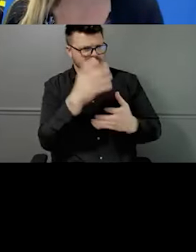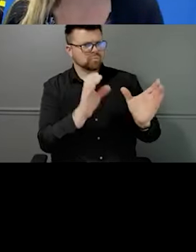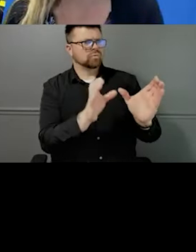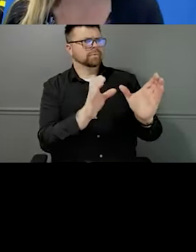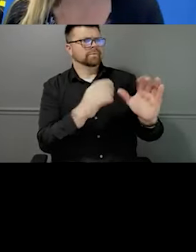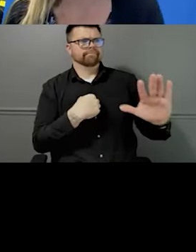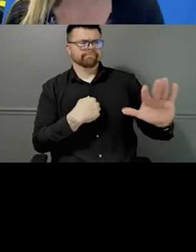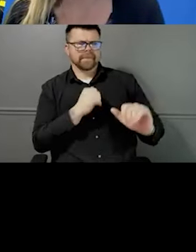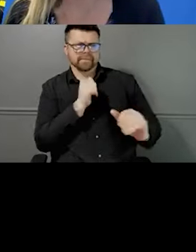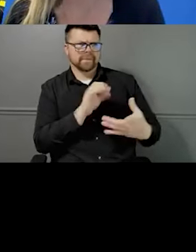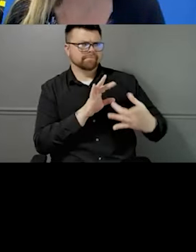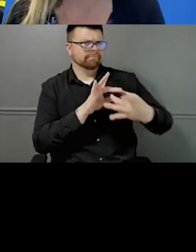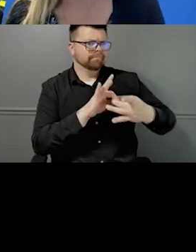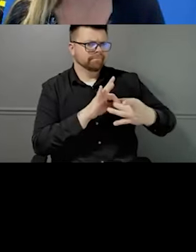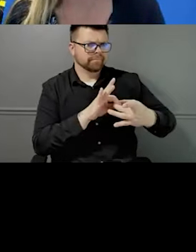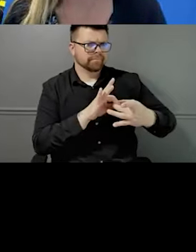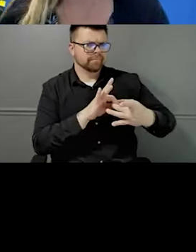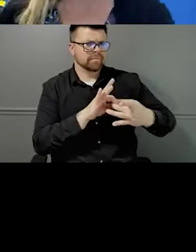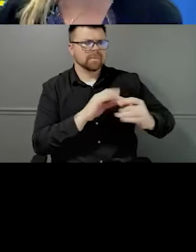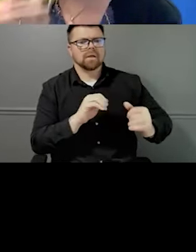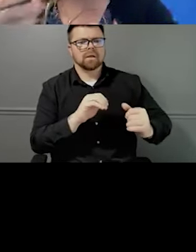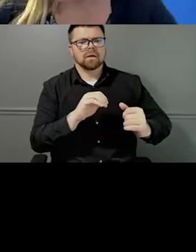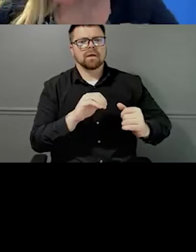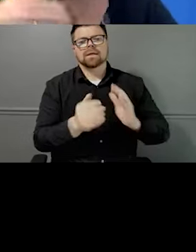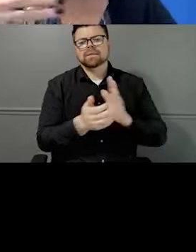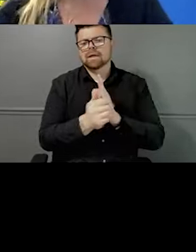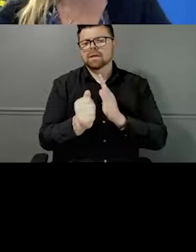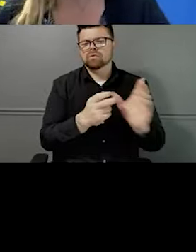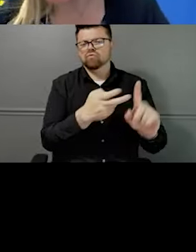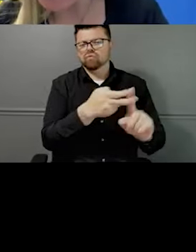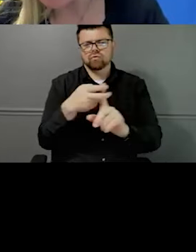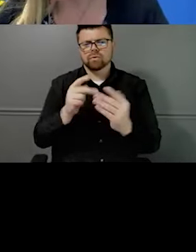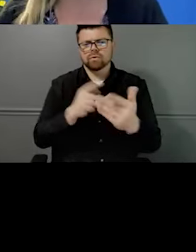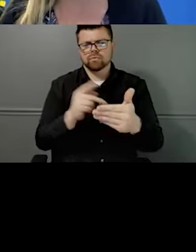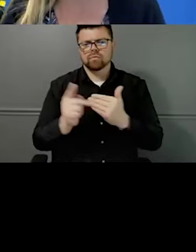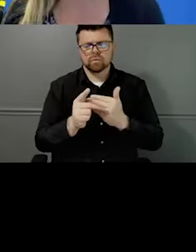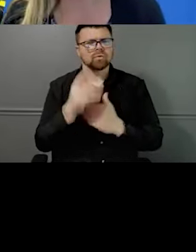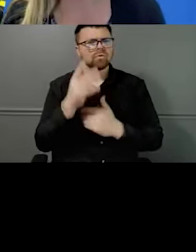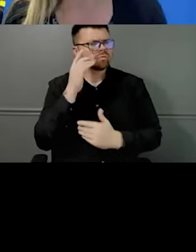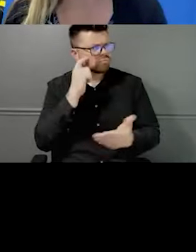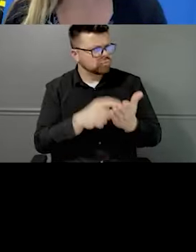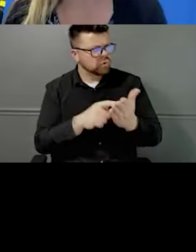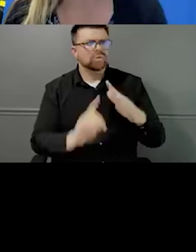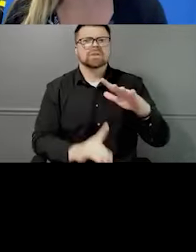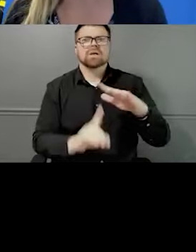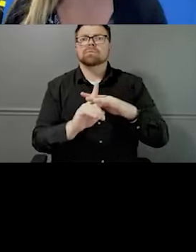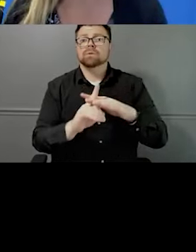a Malign Foreign Talent Recruitment Program. You will see this come up a few times in this presentation,